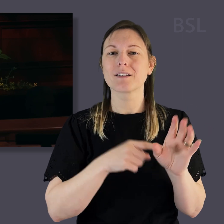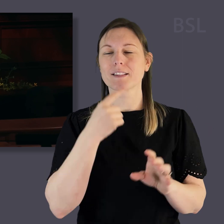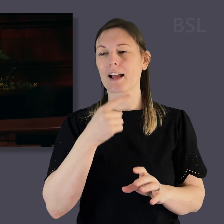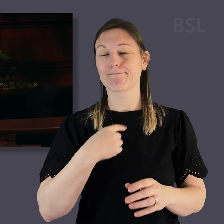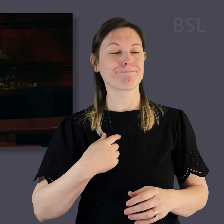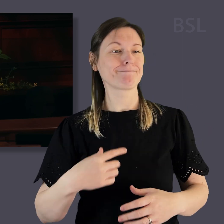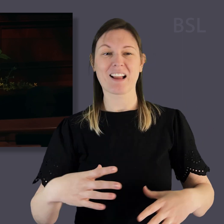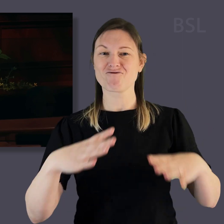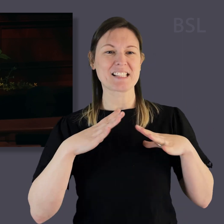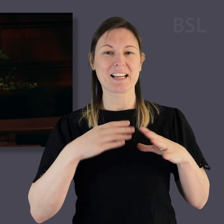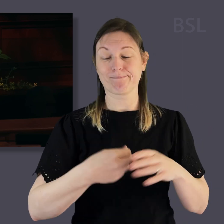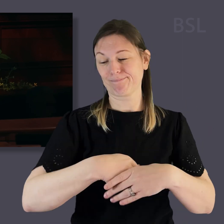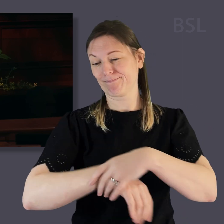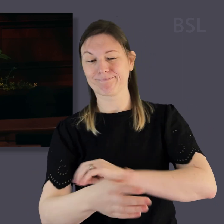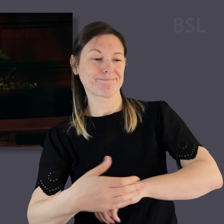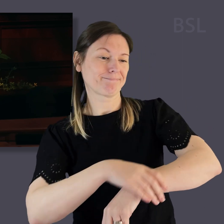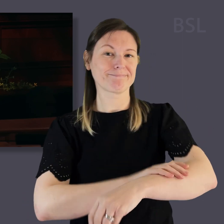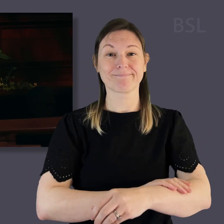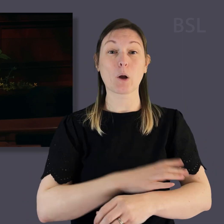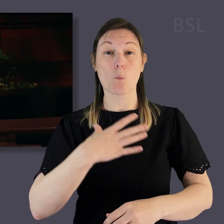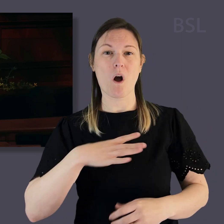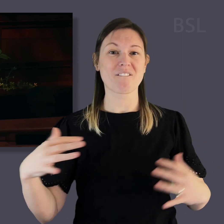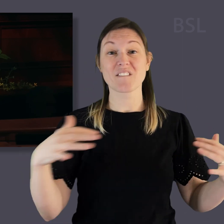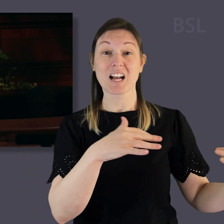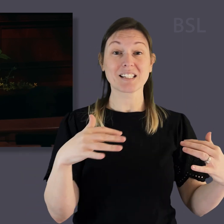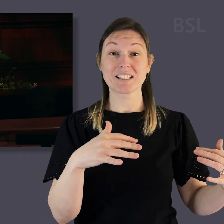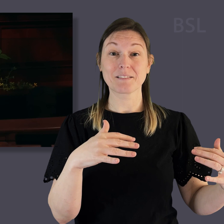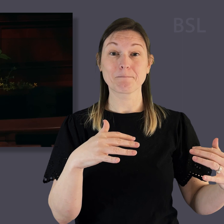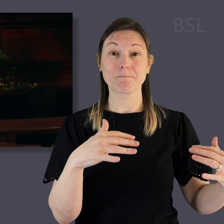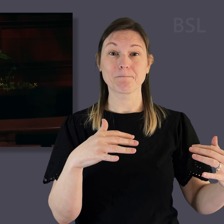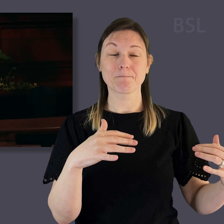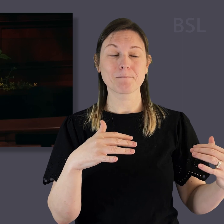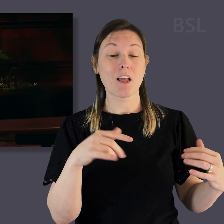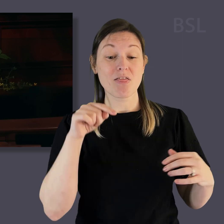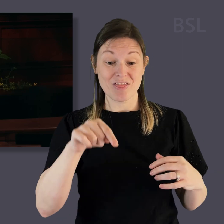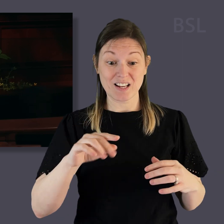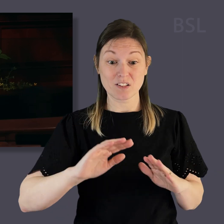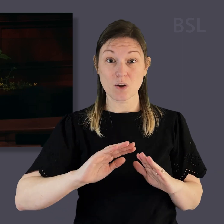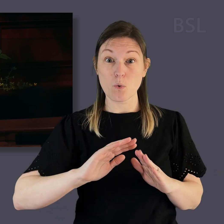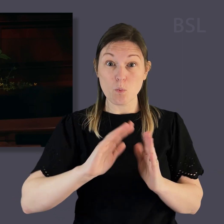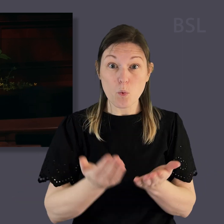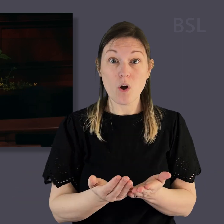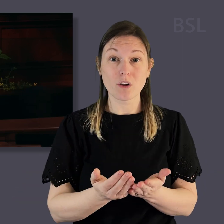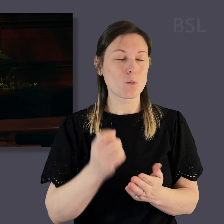"I want to hear them ring again". In this mortal life we will never escape the war,